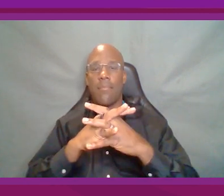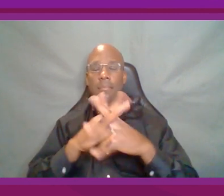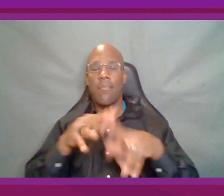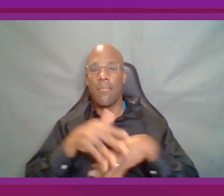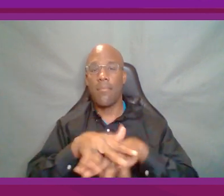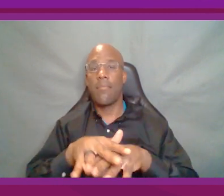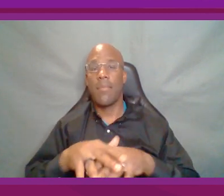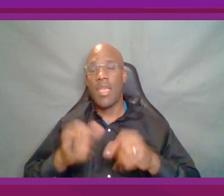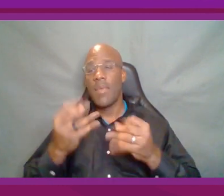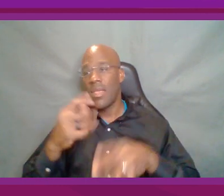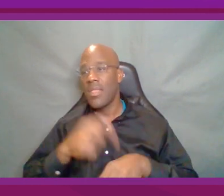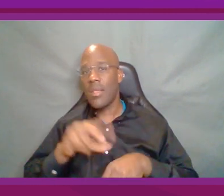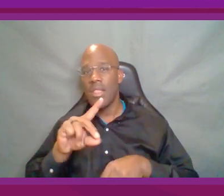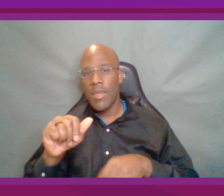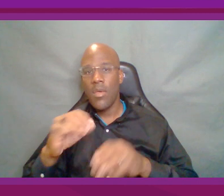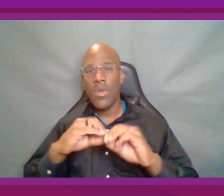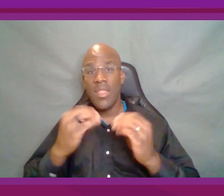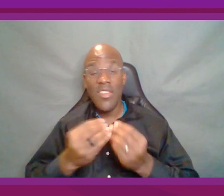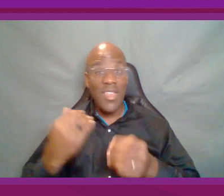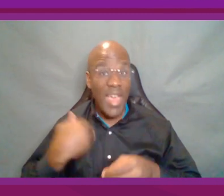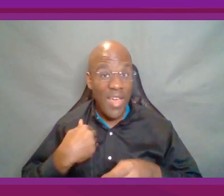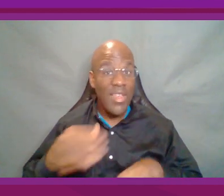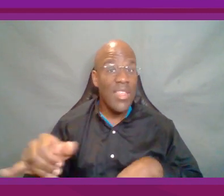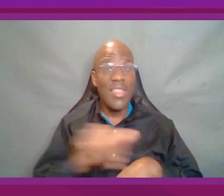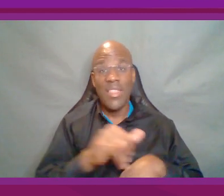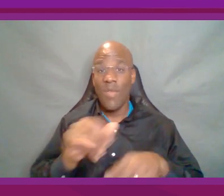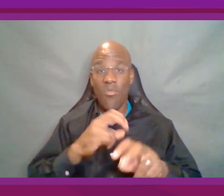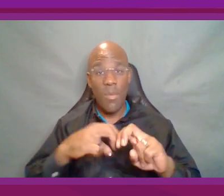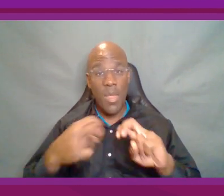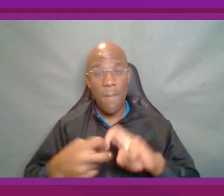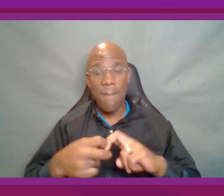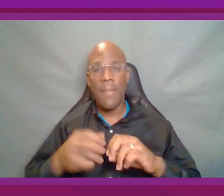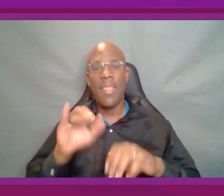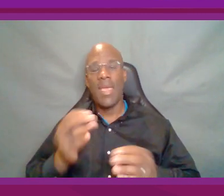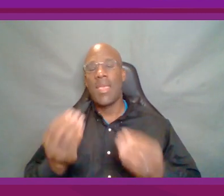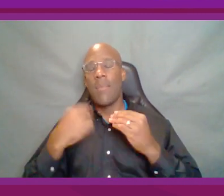disability organizations, so that surprised and upset me and that